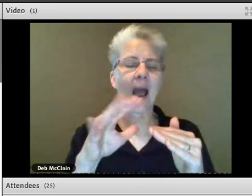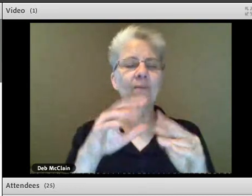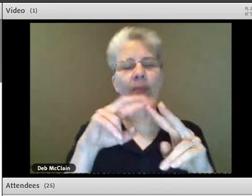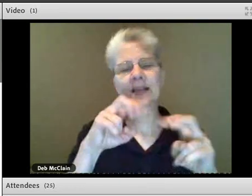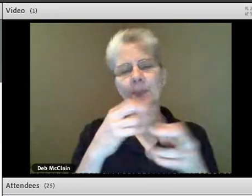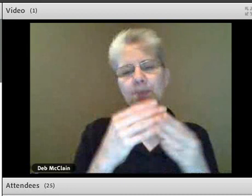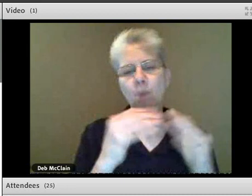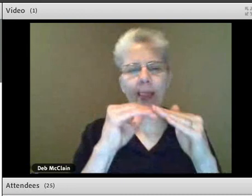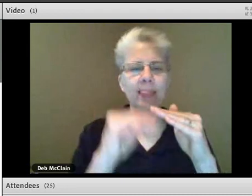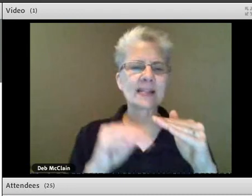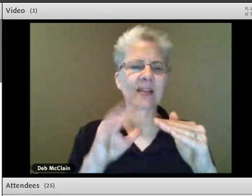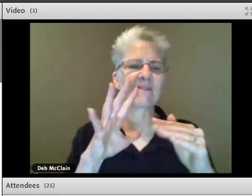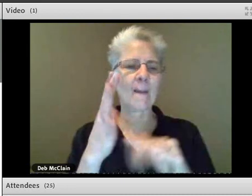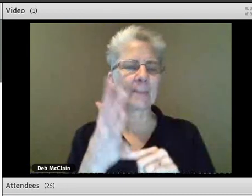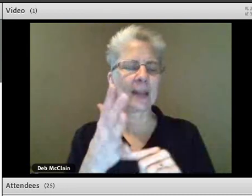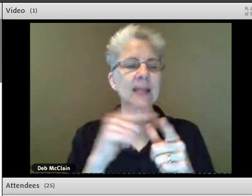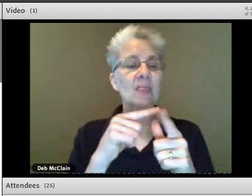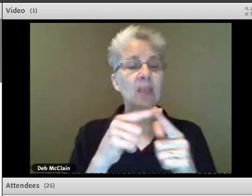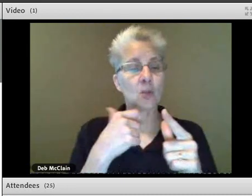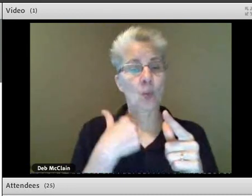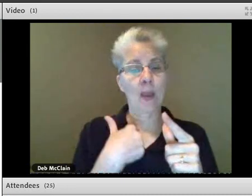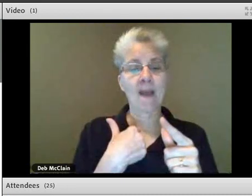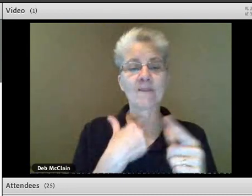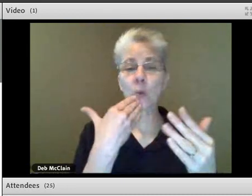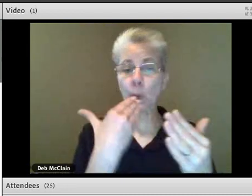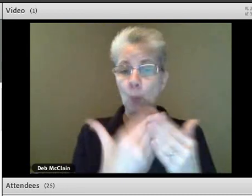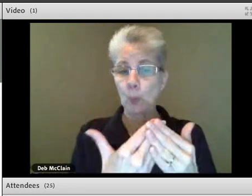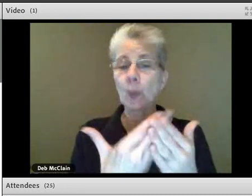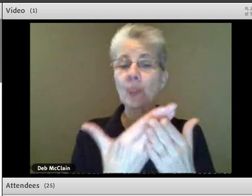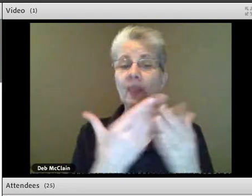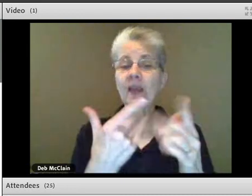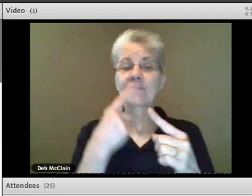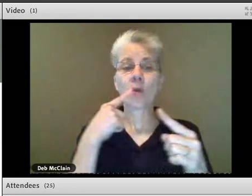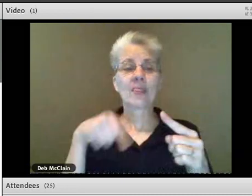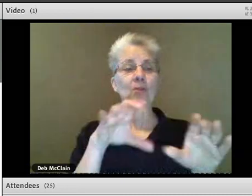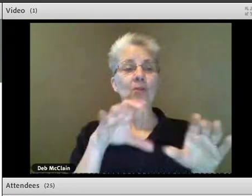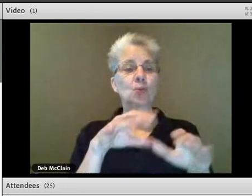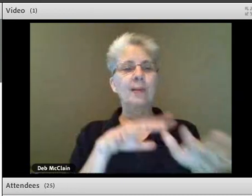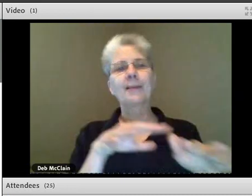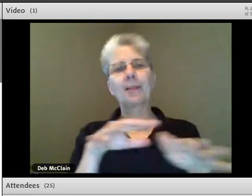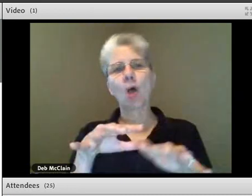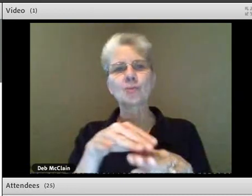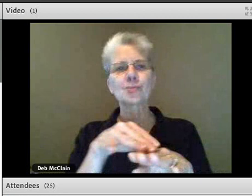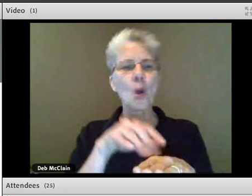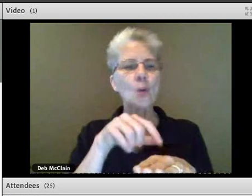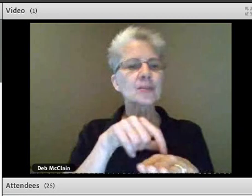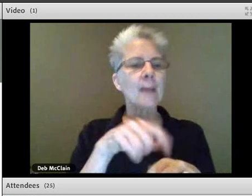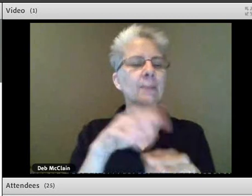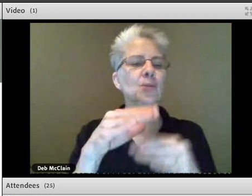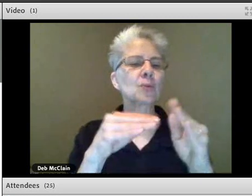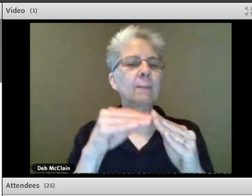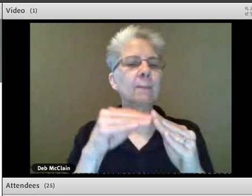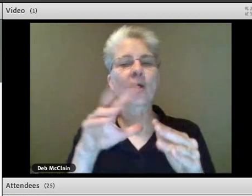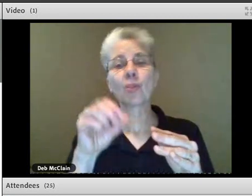takes less than five, and you have a solid thing to do during a lull, and you can build 30, 40 of these modules,